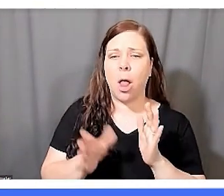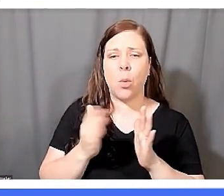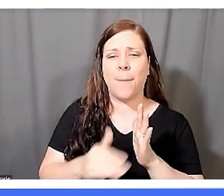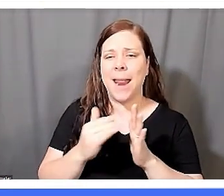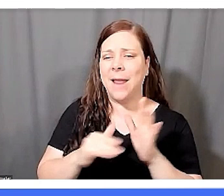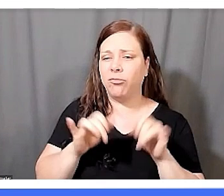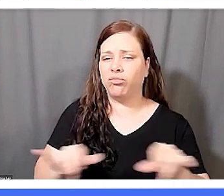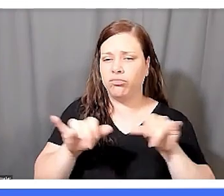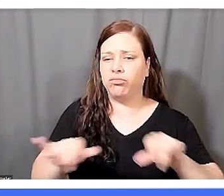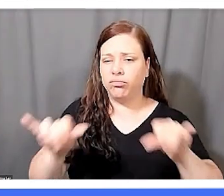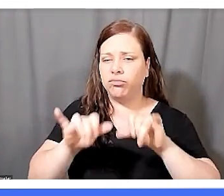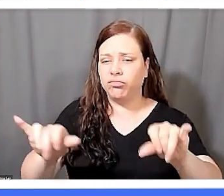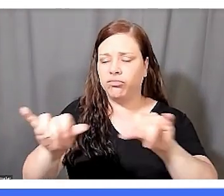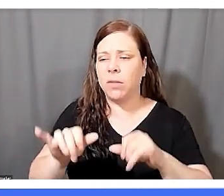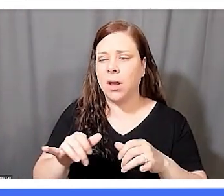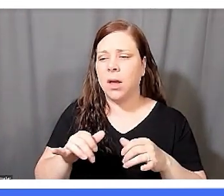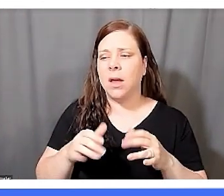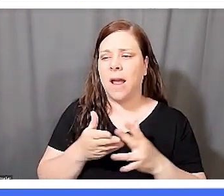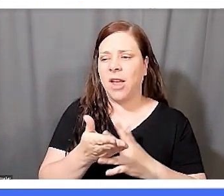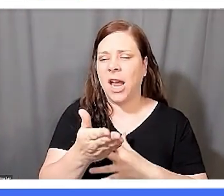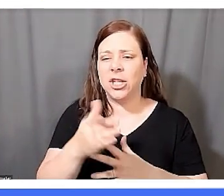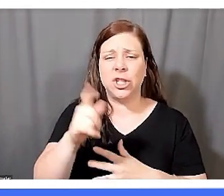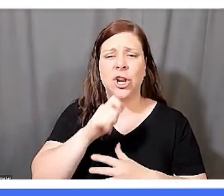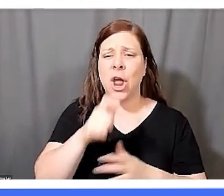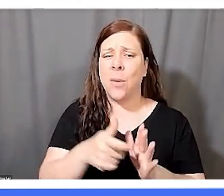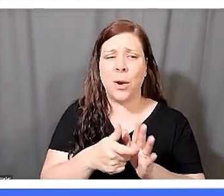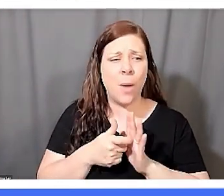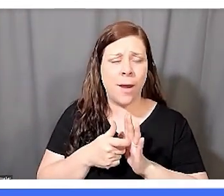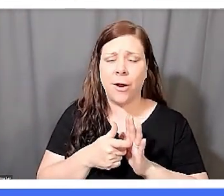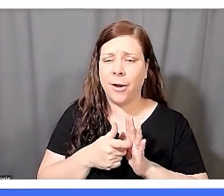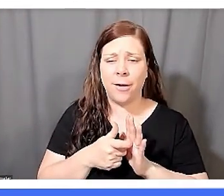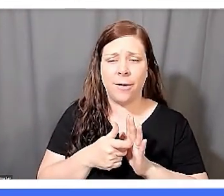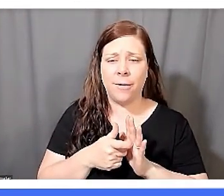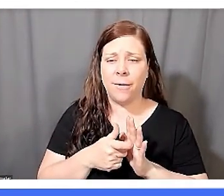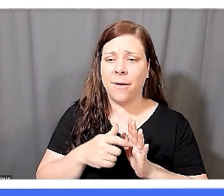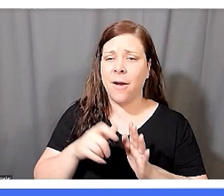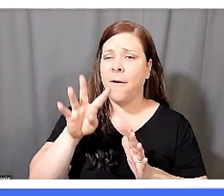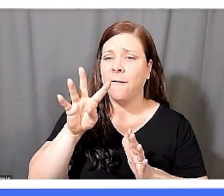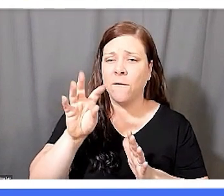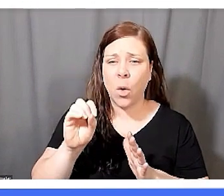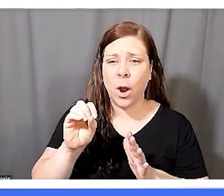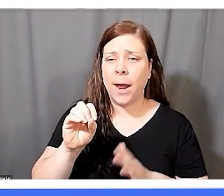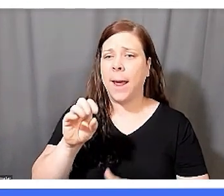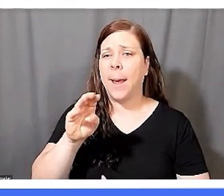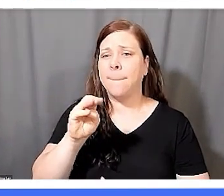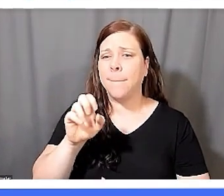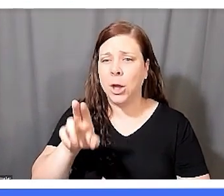it shouldn't require, you know, 40 menu navigation. We want to keep it simple on these kind